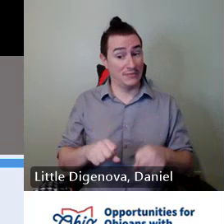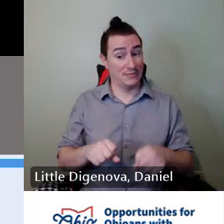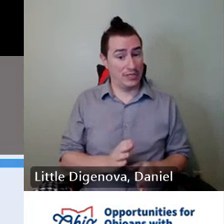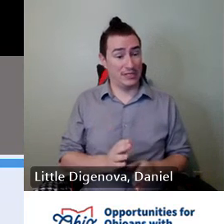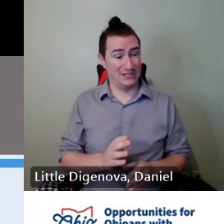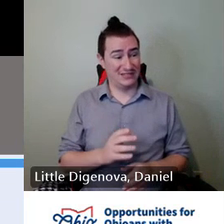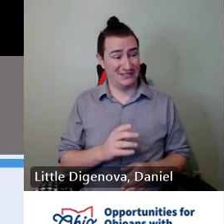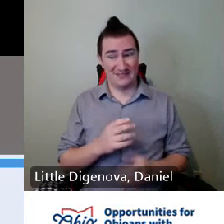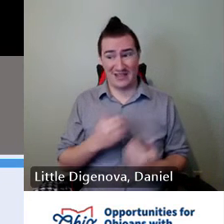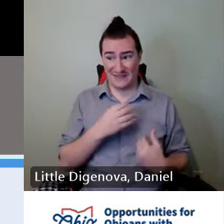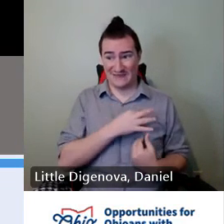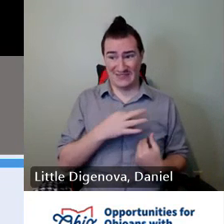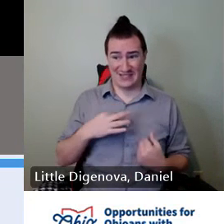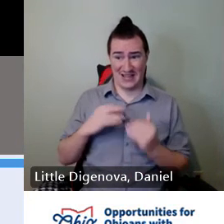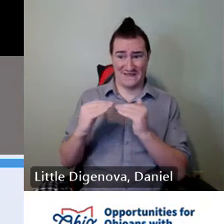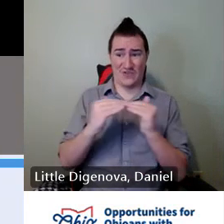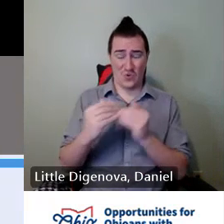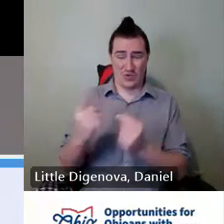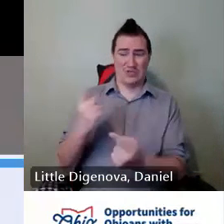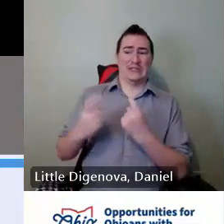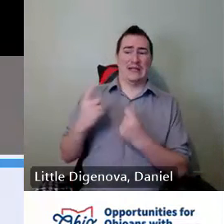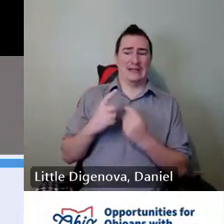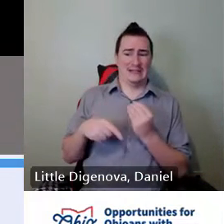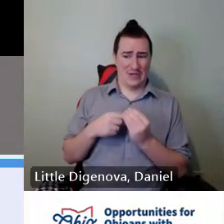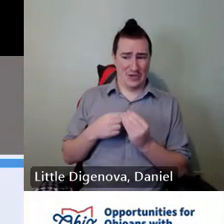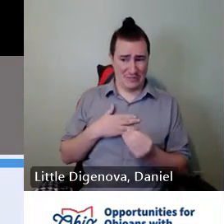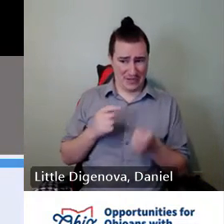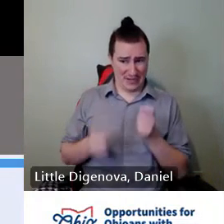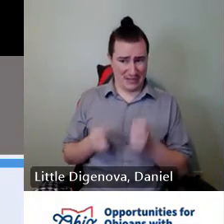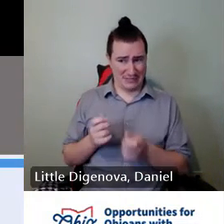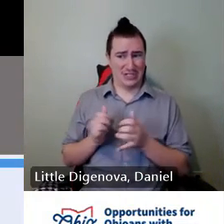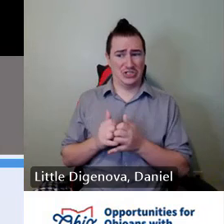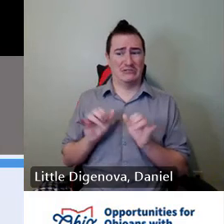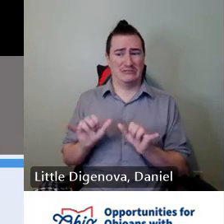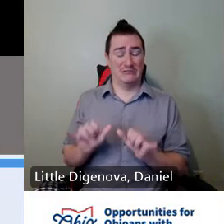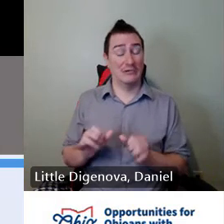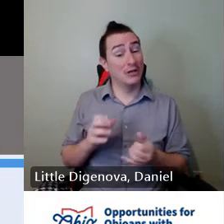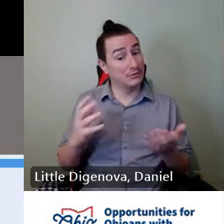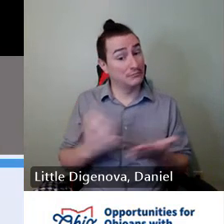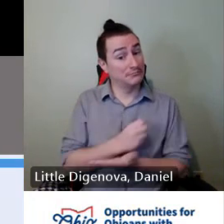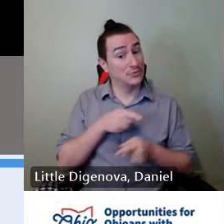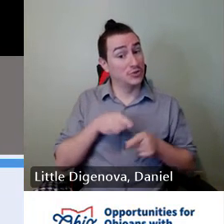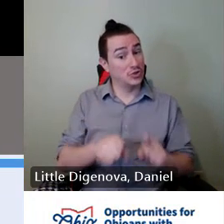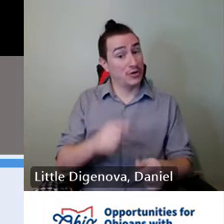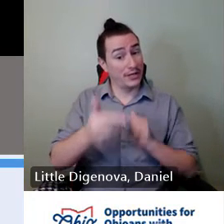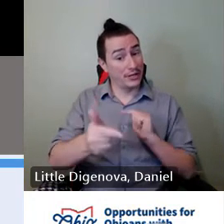Talking about this during the interactive process could help the employee decide how they want to respond.